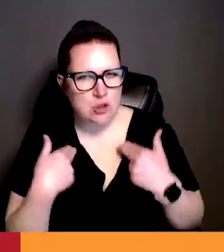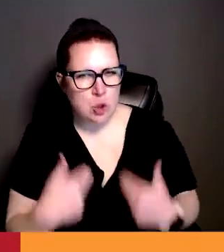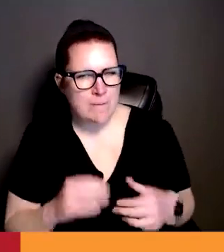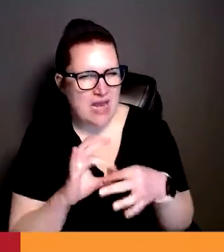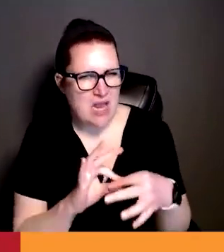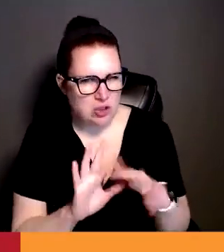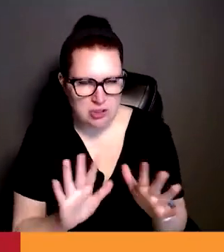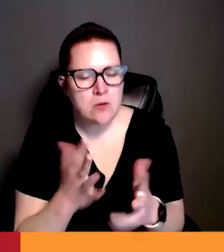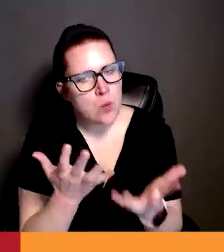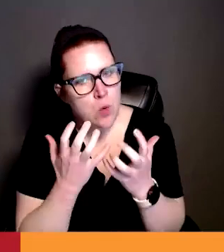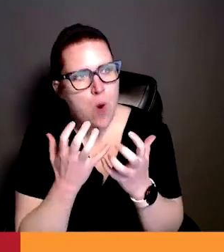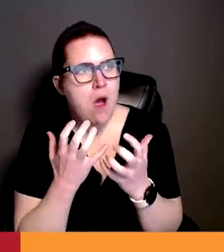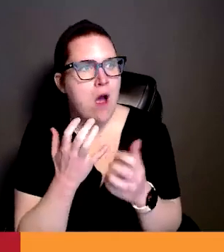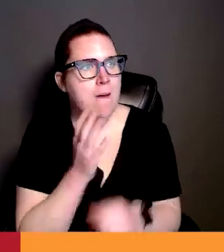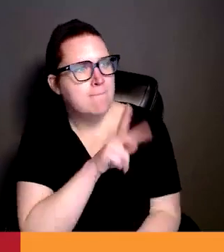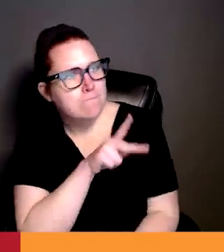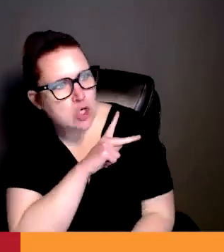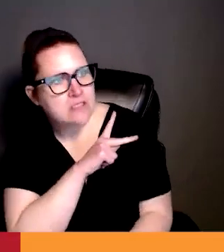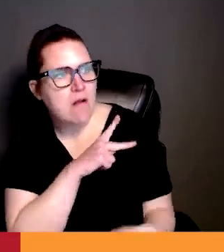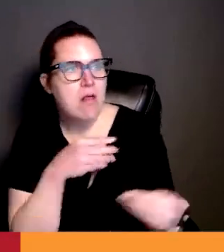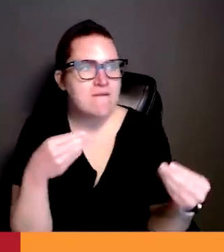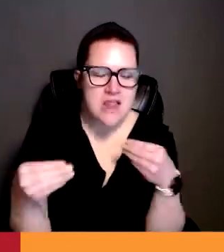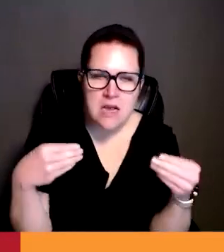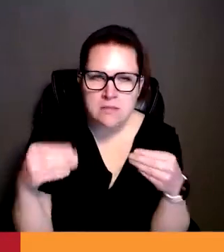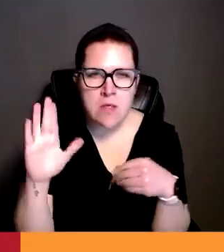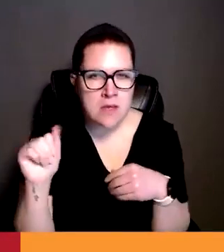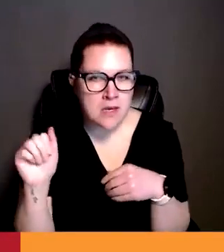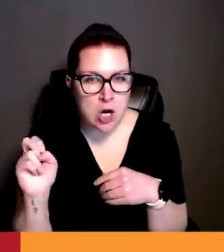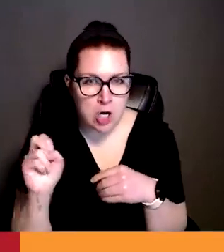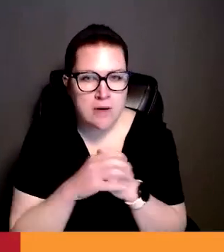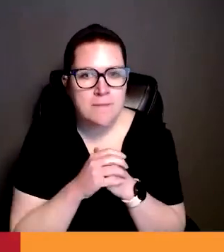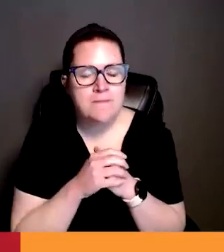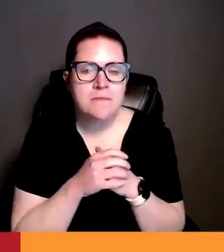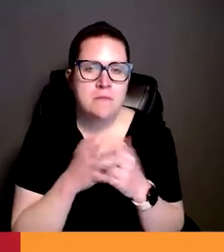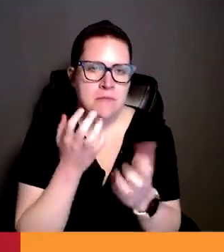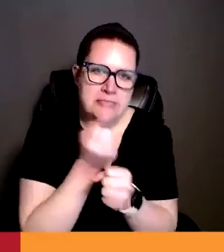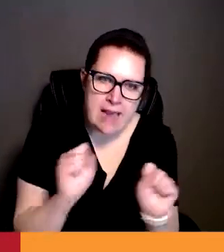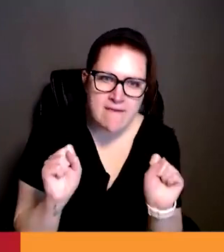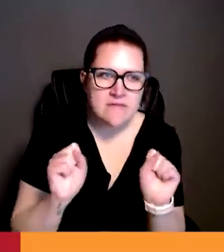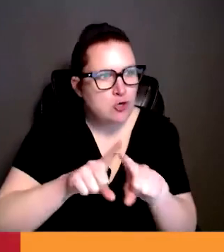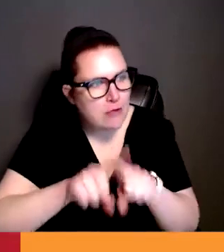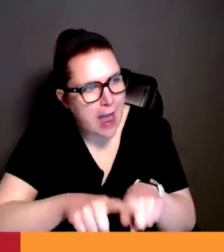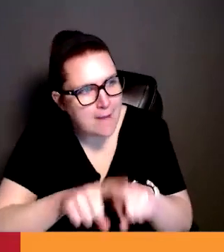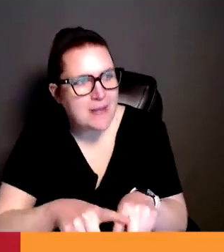We want to allow for personalized and flexible care. We want to promote safety, reliability, and transparency.